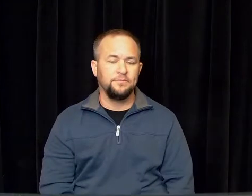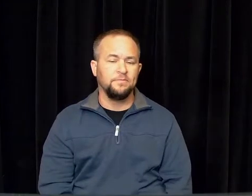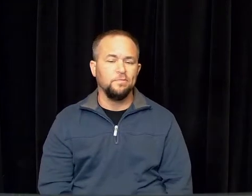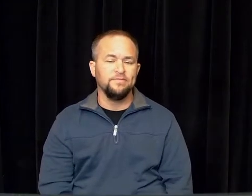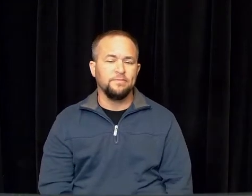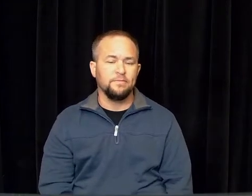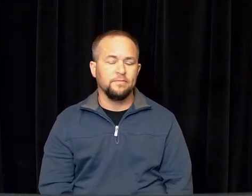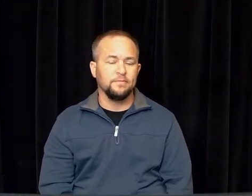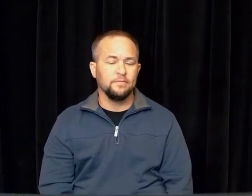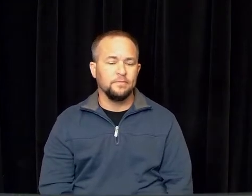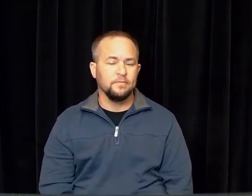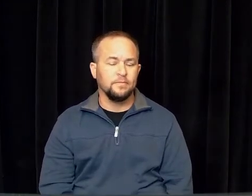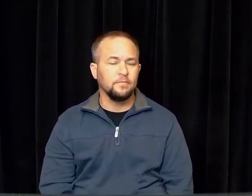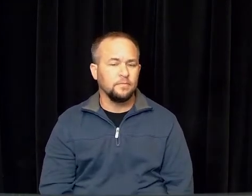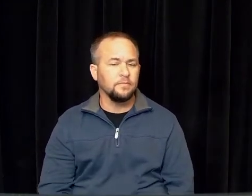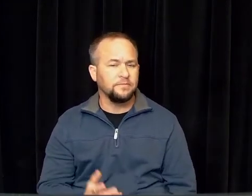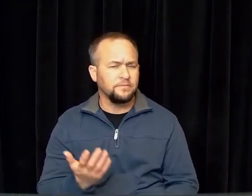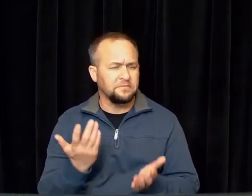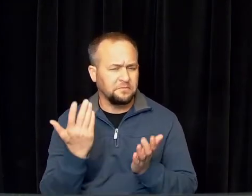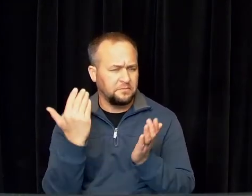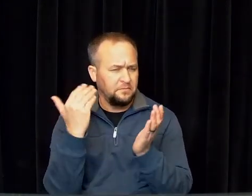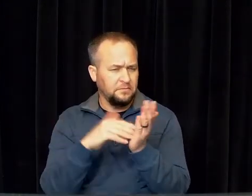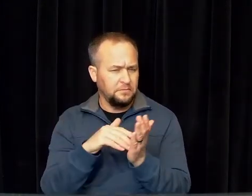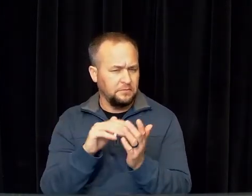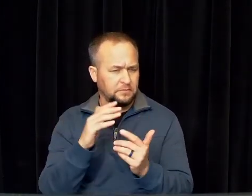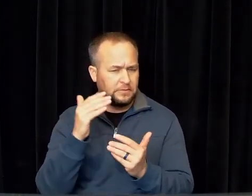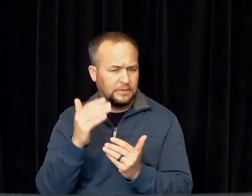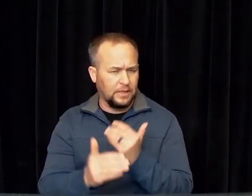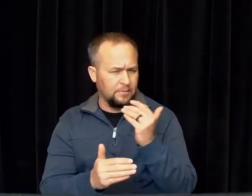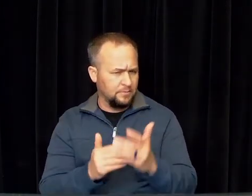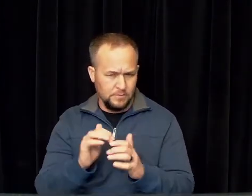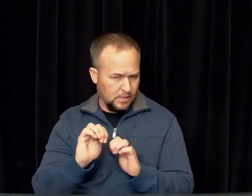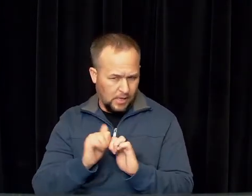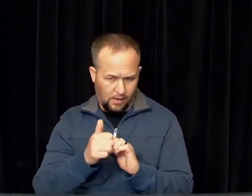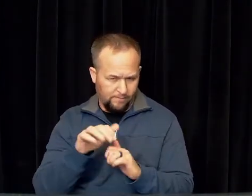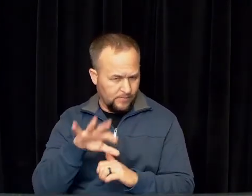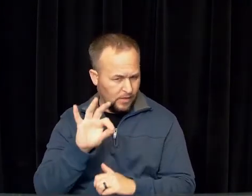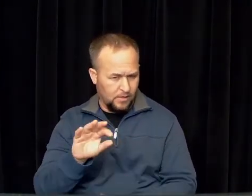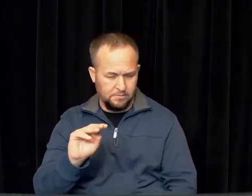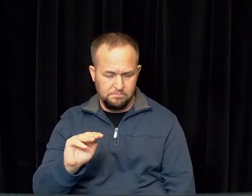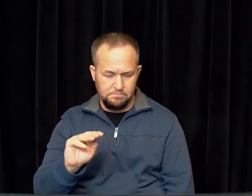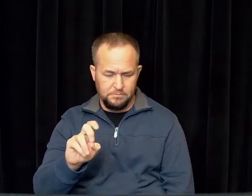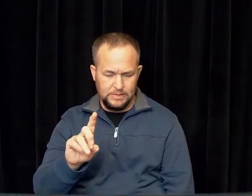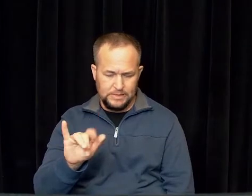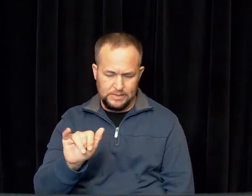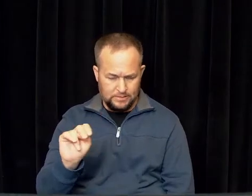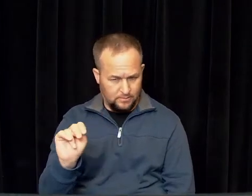have some steps of finding this. So, steps of finding the median. We're gonna first